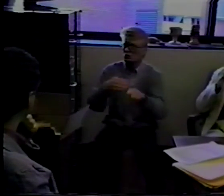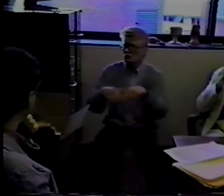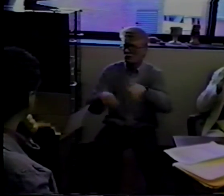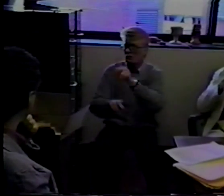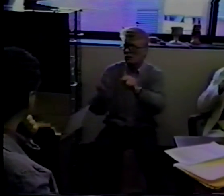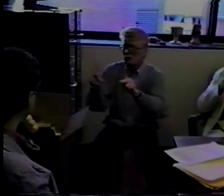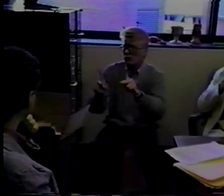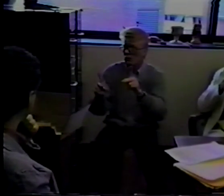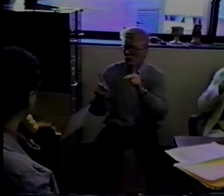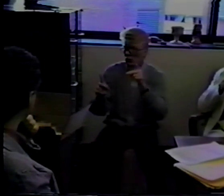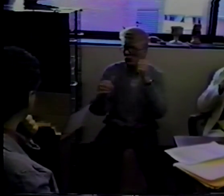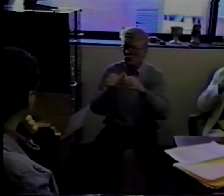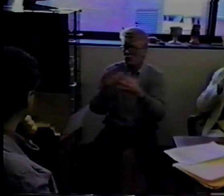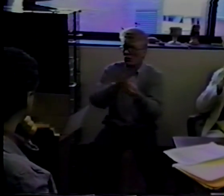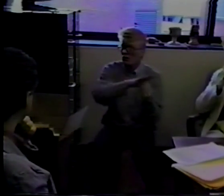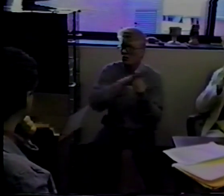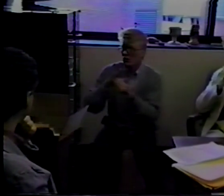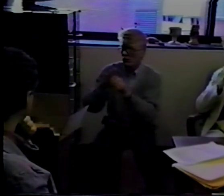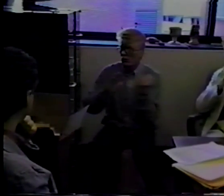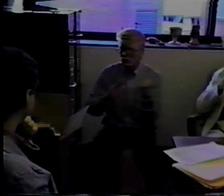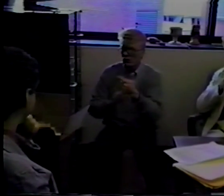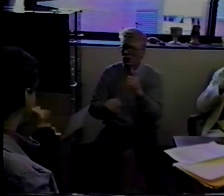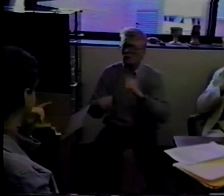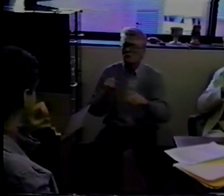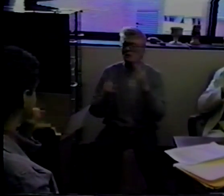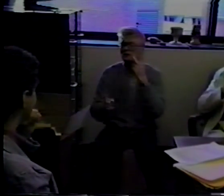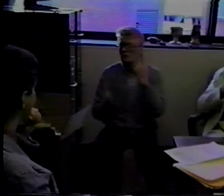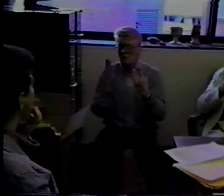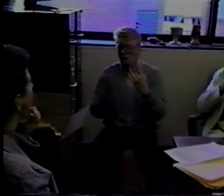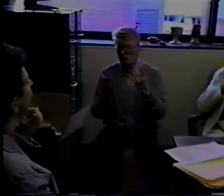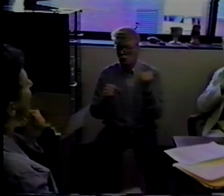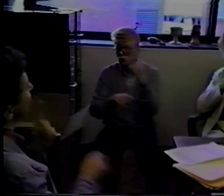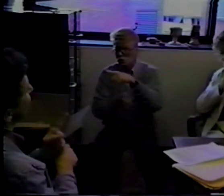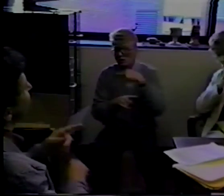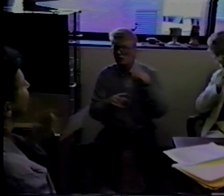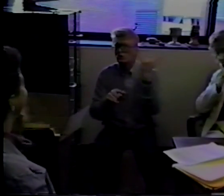but let me see how many other people